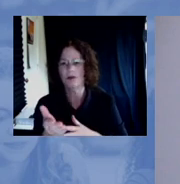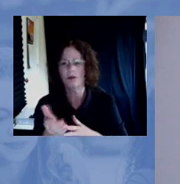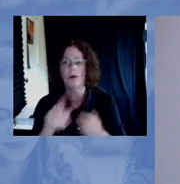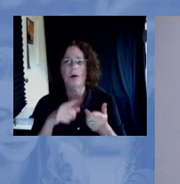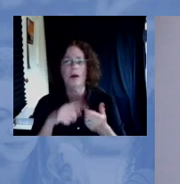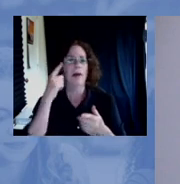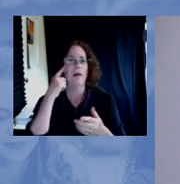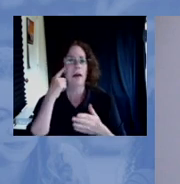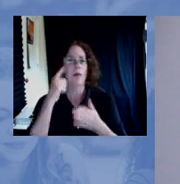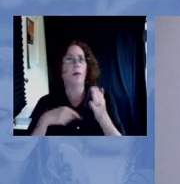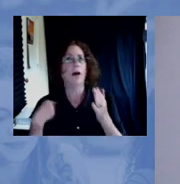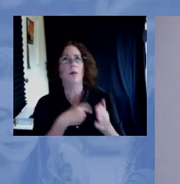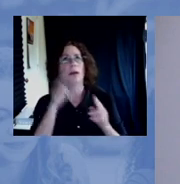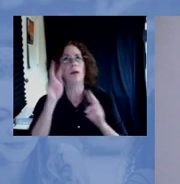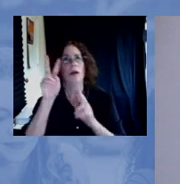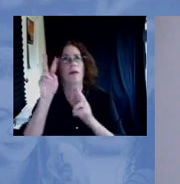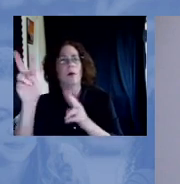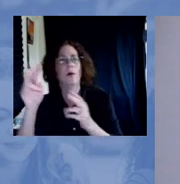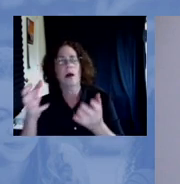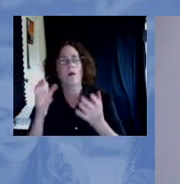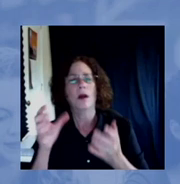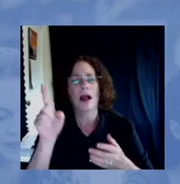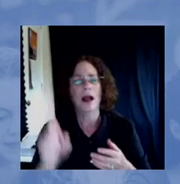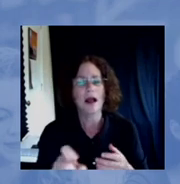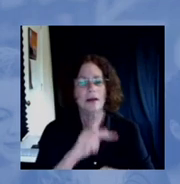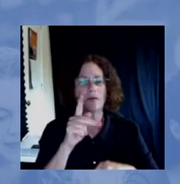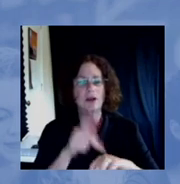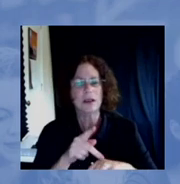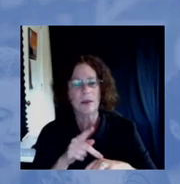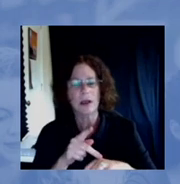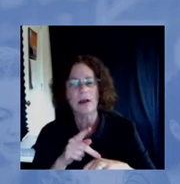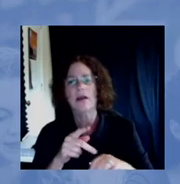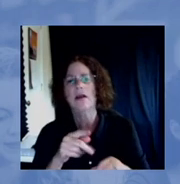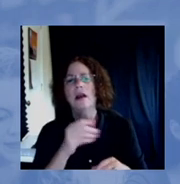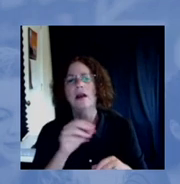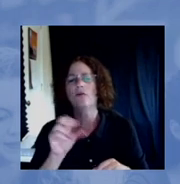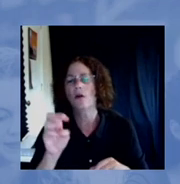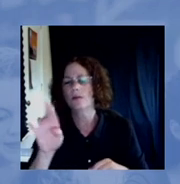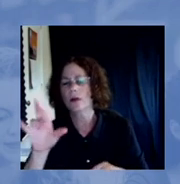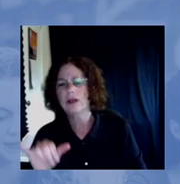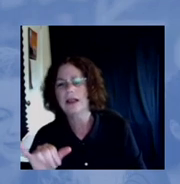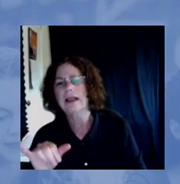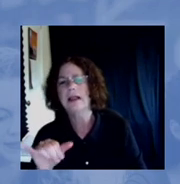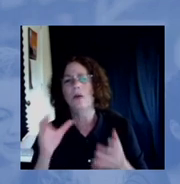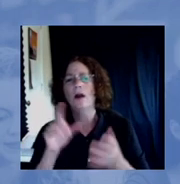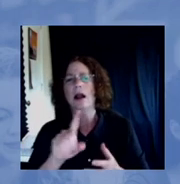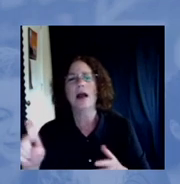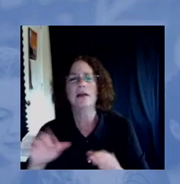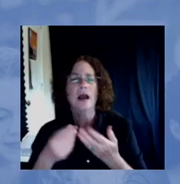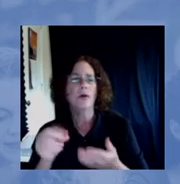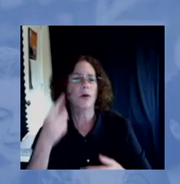FORWARD TO I WANT TO ASK PRINCIPAL AND ROSEMARIE, I WANT TO ASK HOW DO YOU THINK WE HARNESS